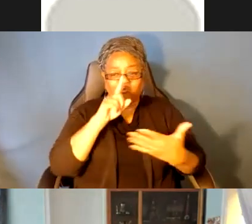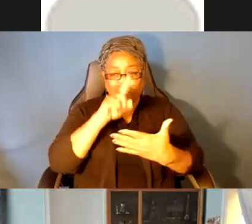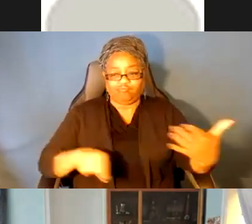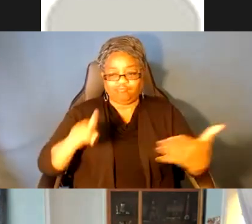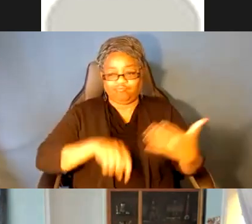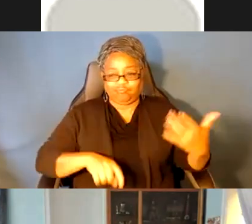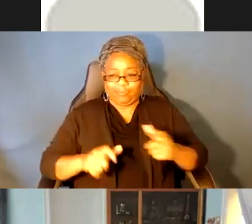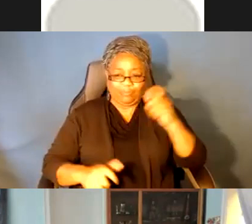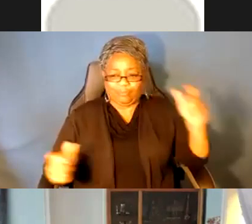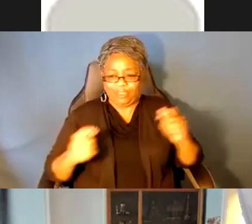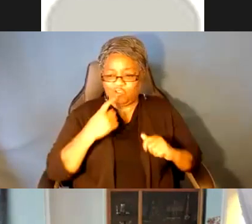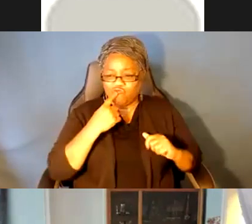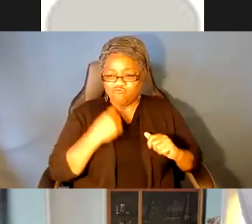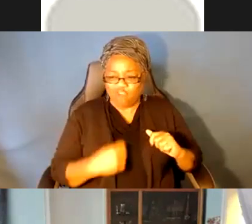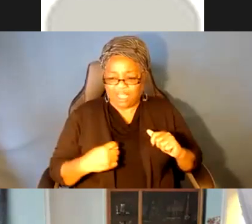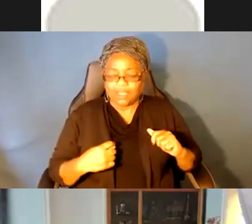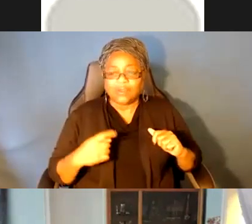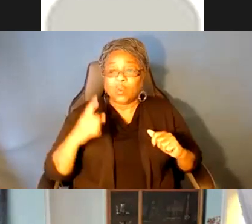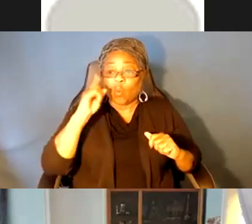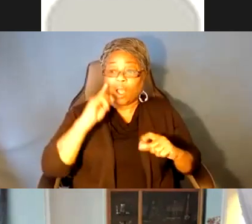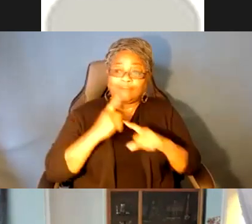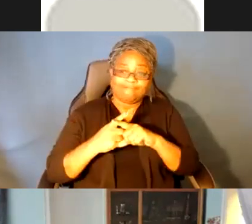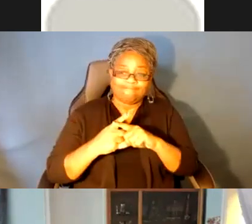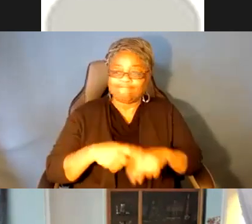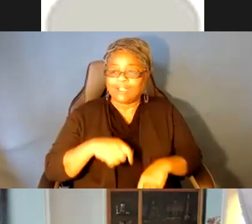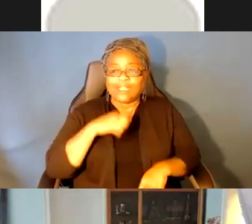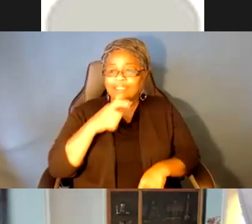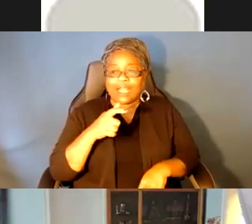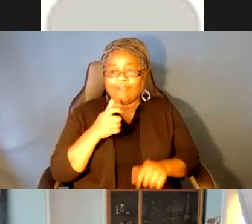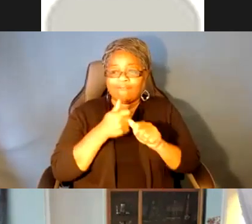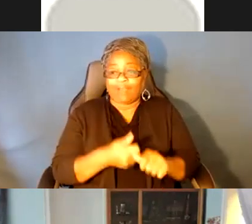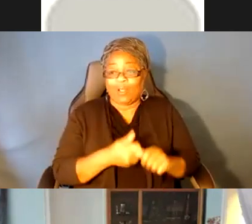to reinforce all the super not fun rules we have